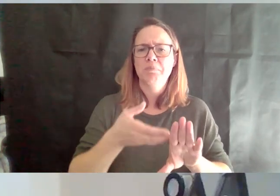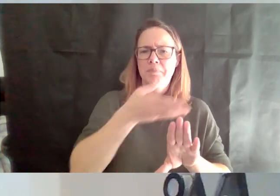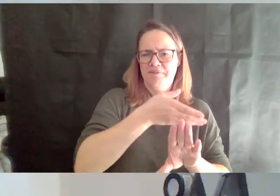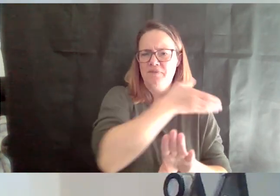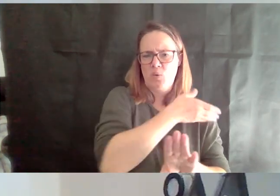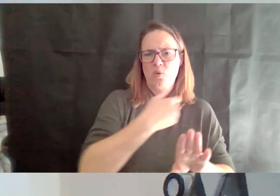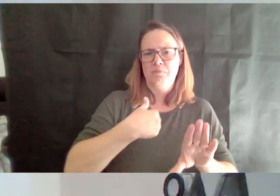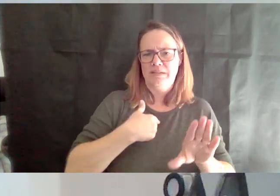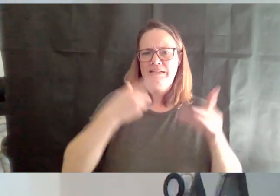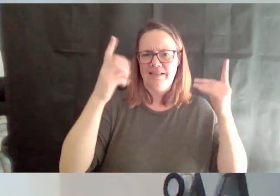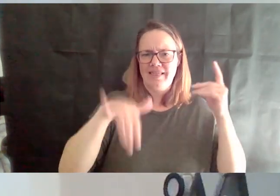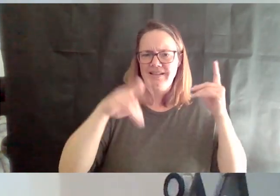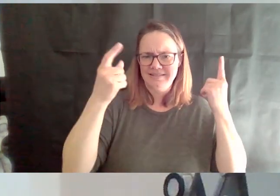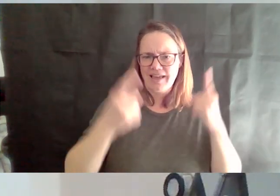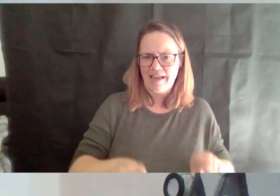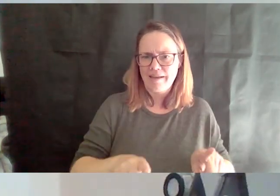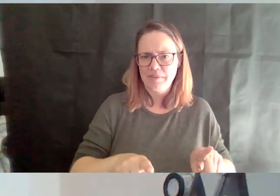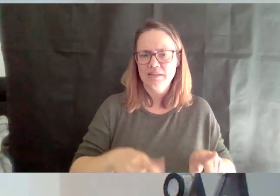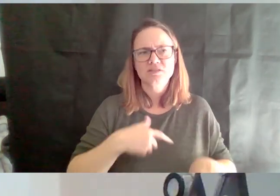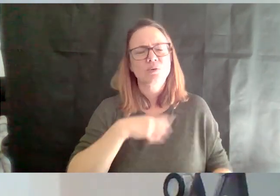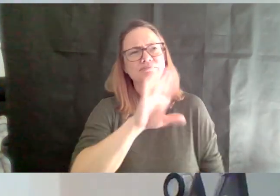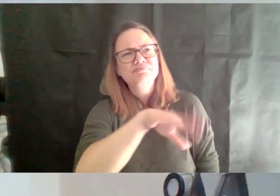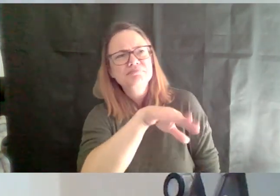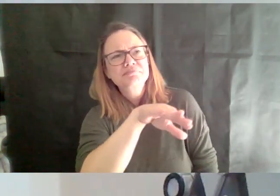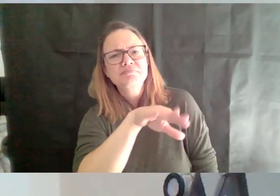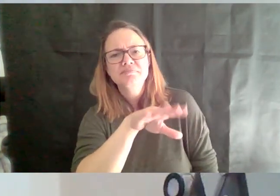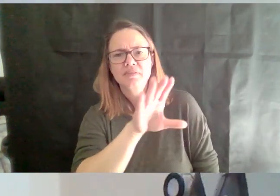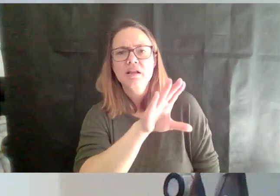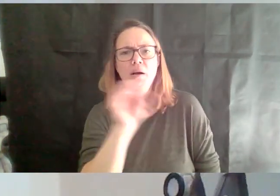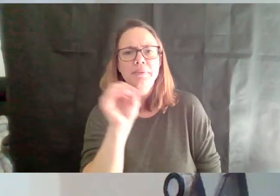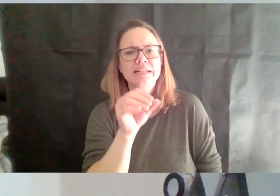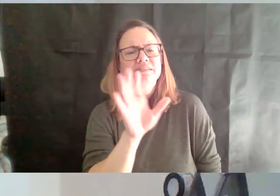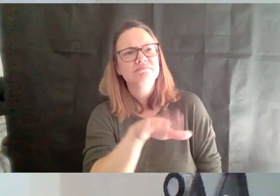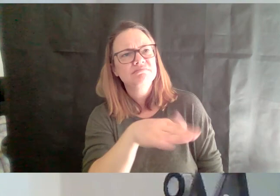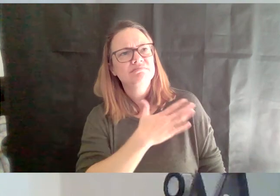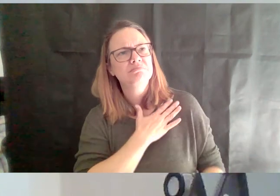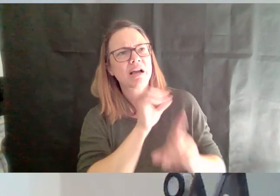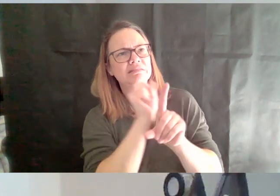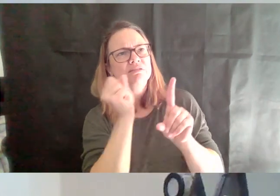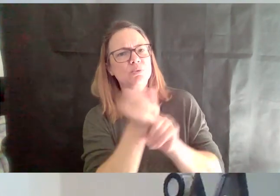So take that to the vendors and say, listen, this is my situation. They've probably heard it before,